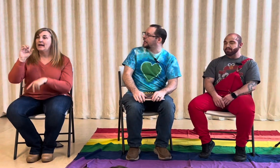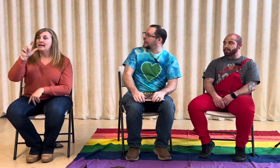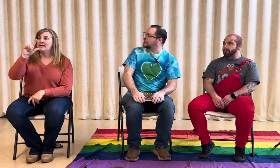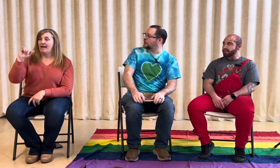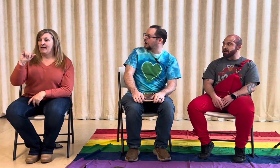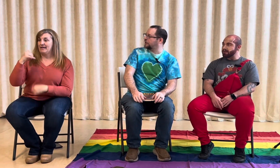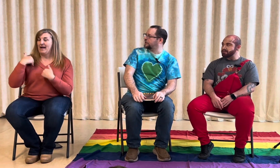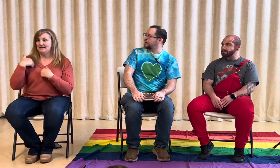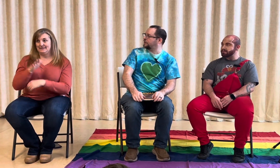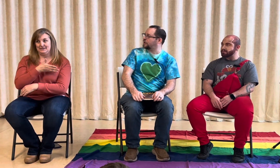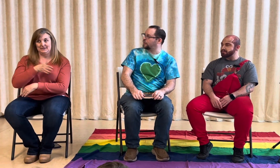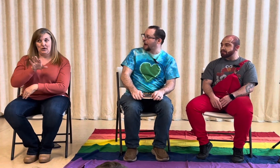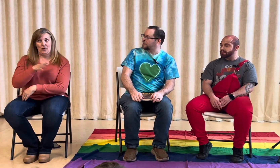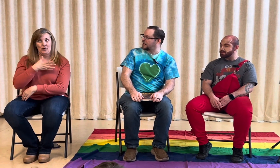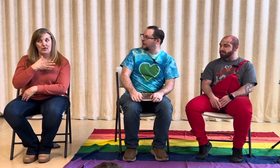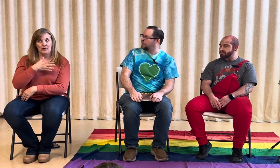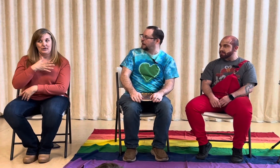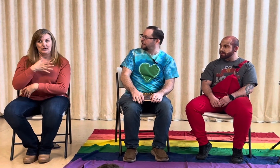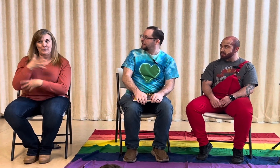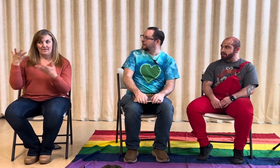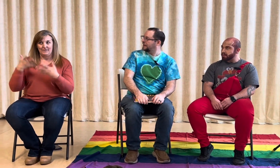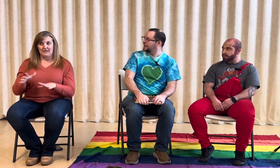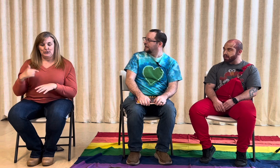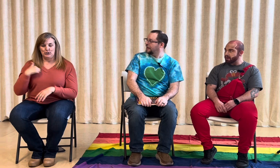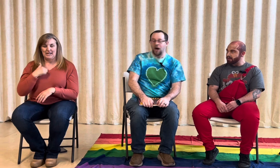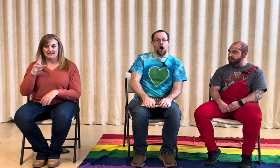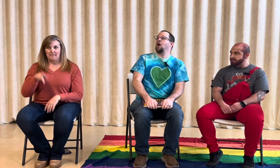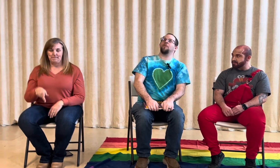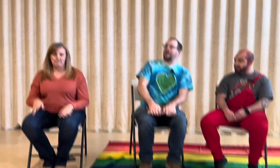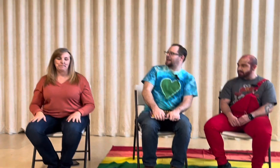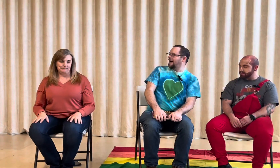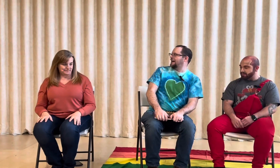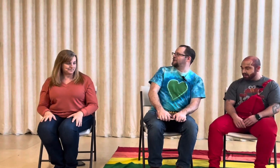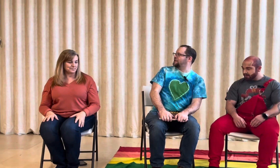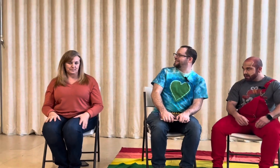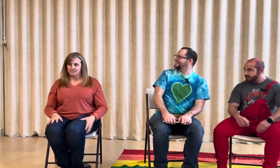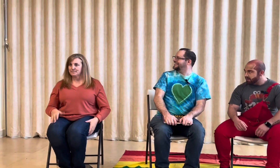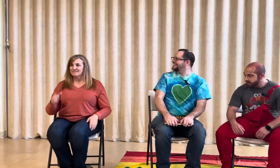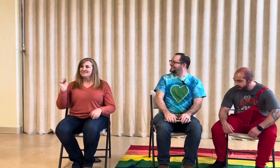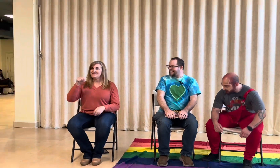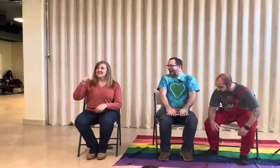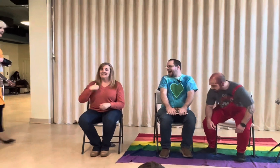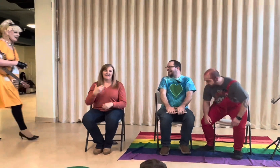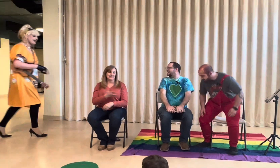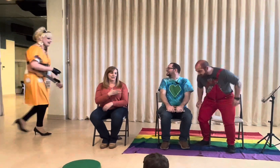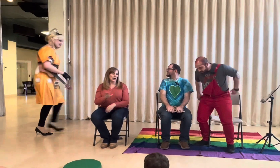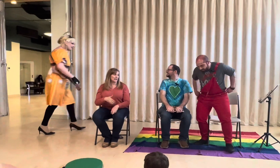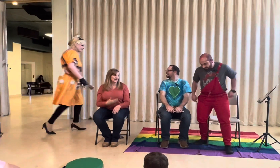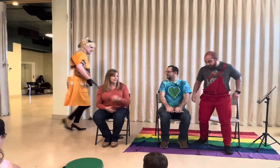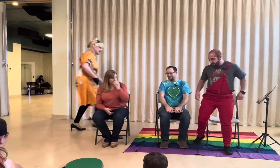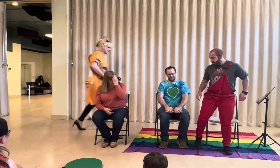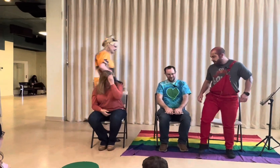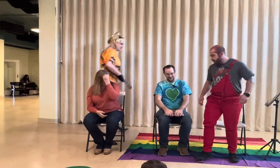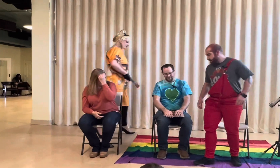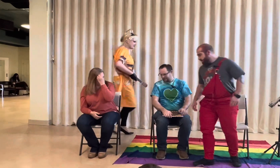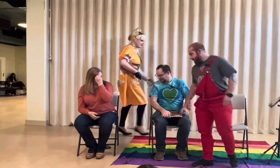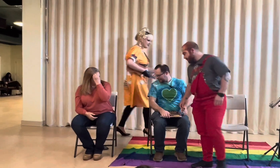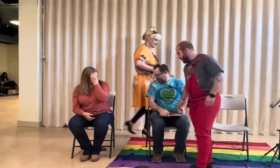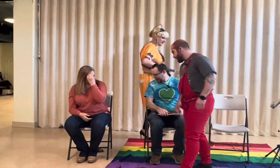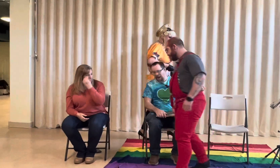a song to wrap us up with? CALI: I do! AARON: Oh my gosh! CALI: I have a song! Yeah! Play seat switch-a-roo here.